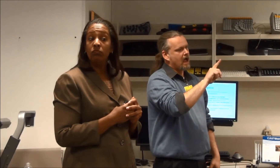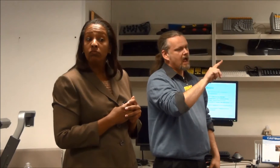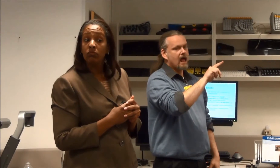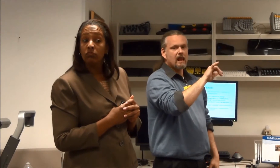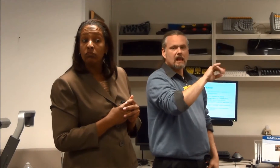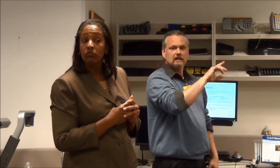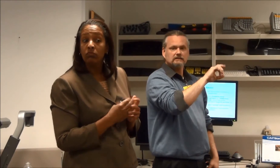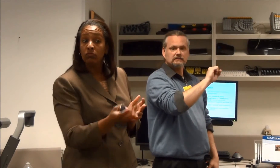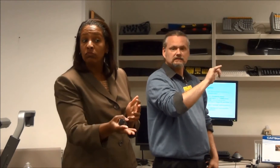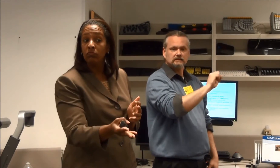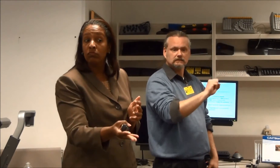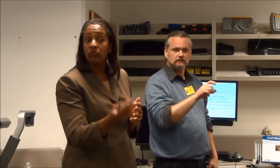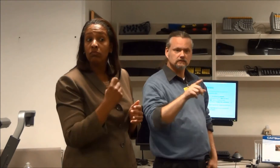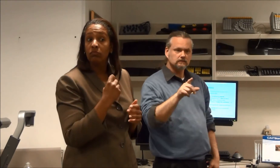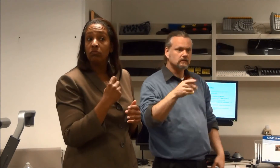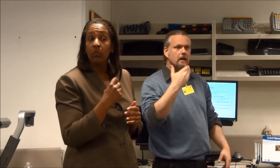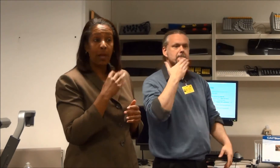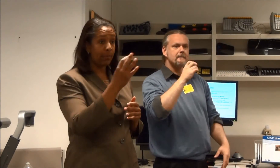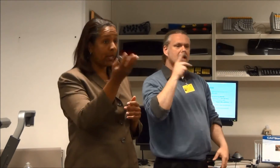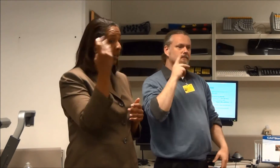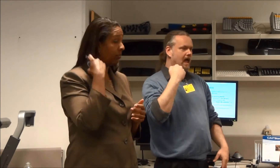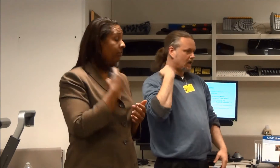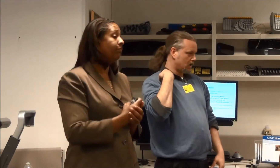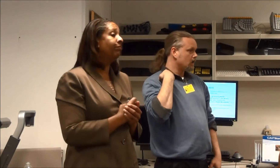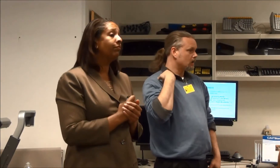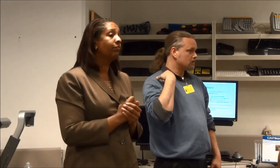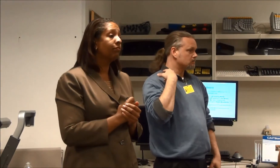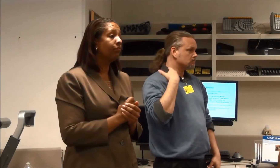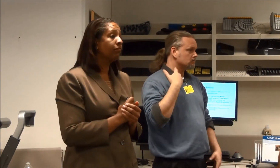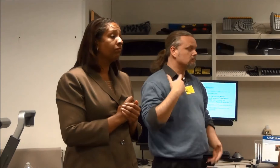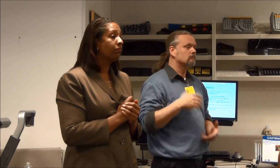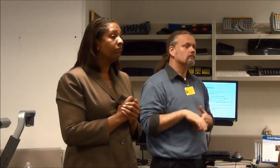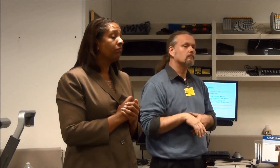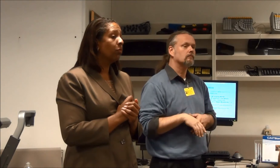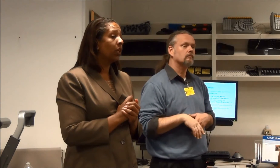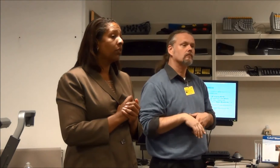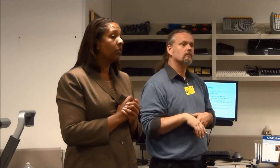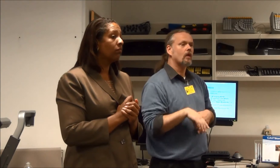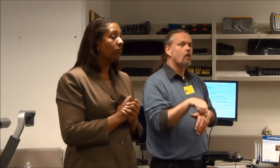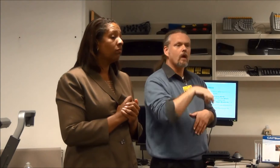Jo Linda Johnson: Bad back. What else? Participant: Wheelchair, crutches.